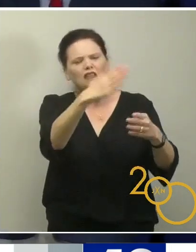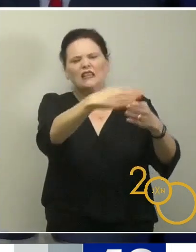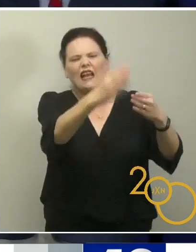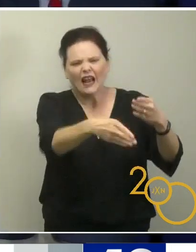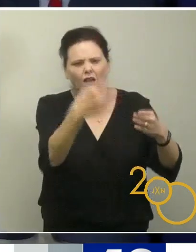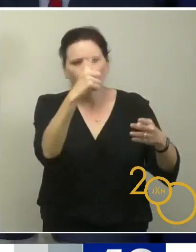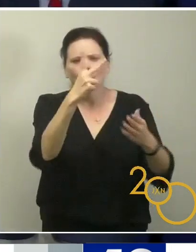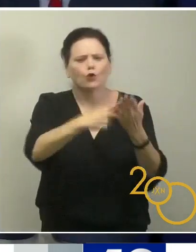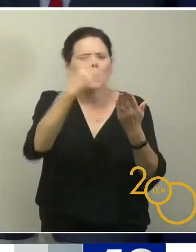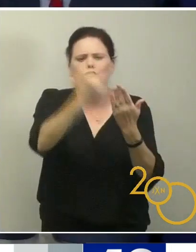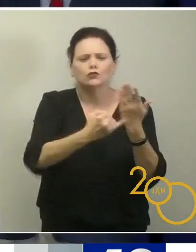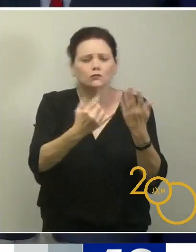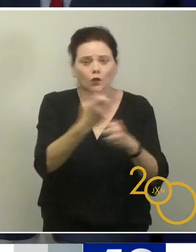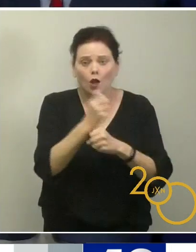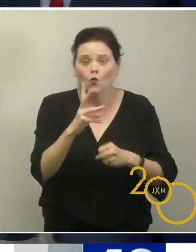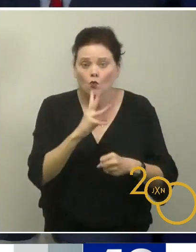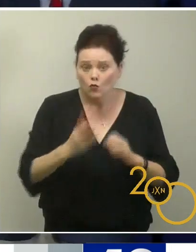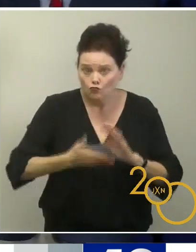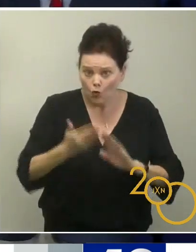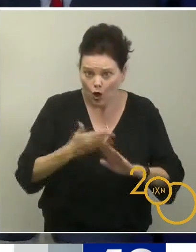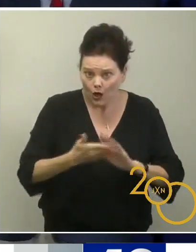TIMEFRAME FOR, NOT LIKE IN A